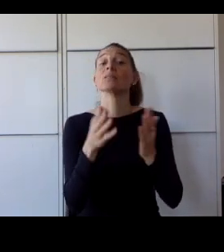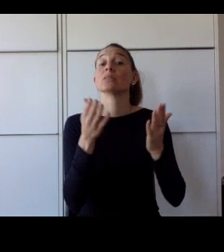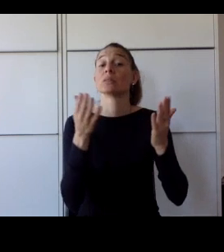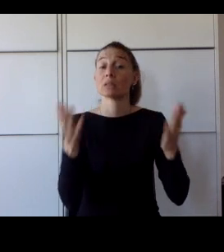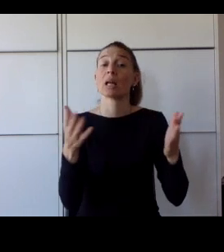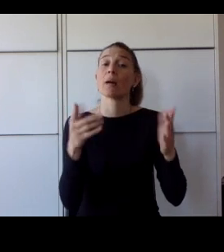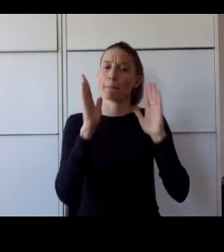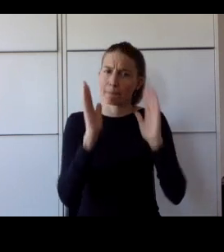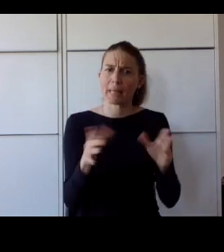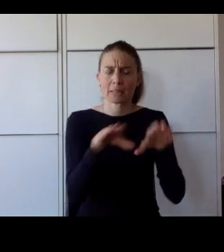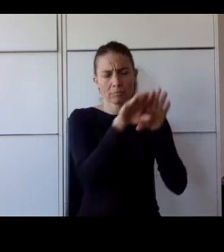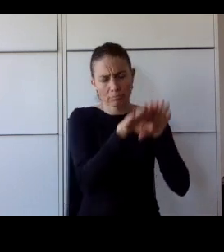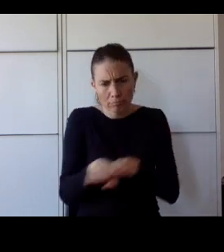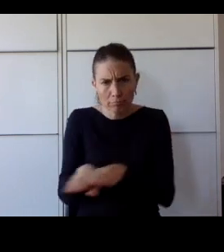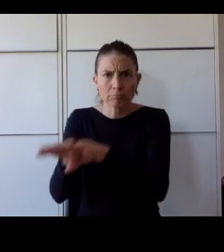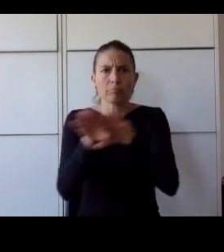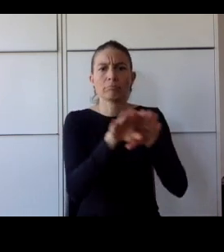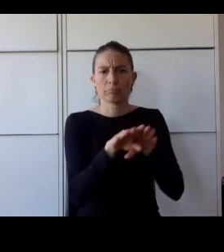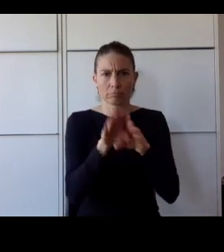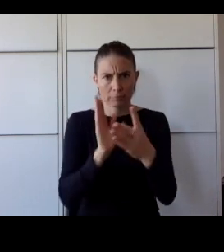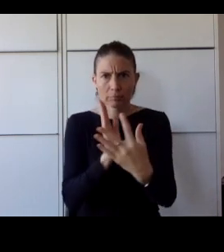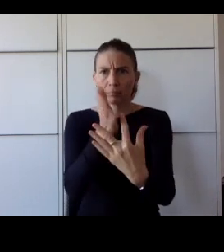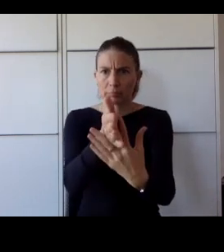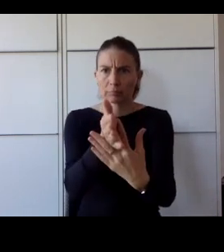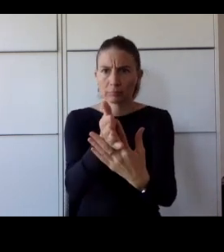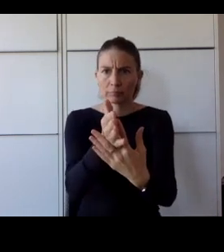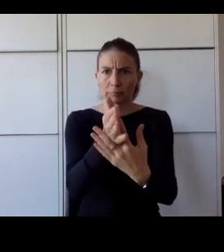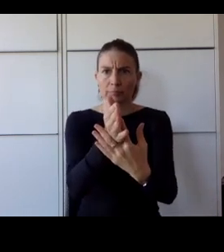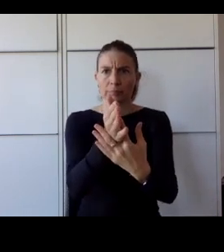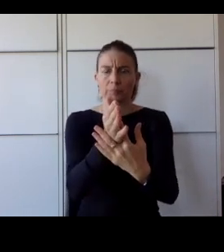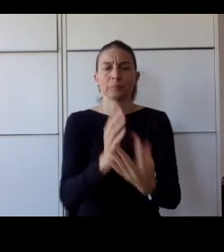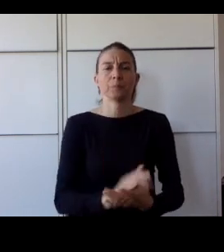And one of the key, let's say the key aspects